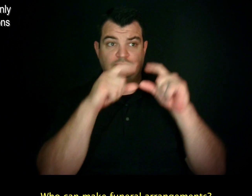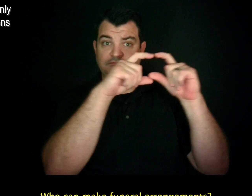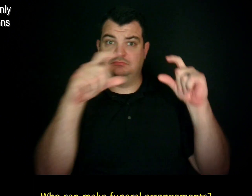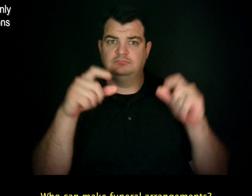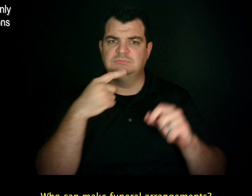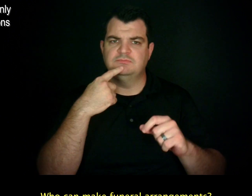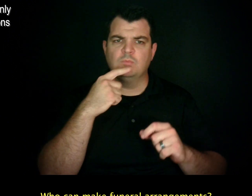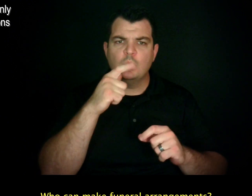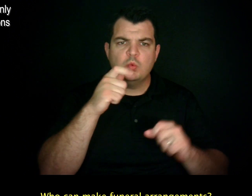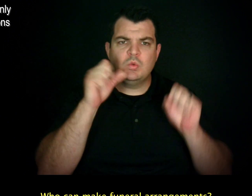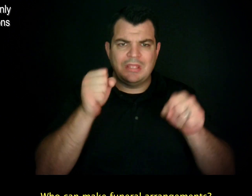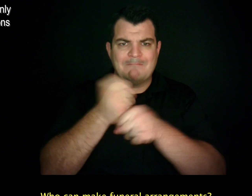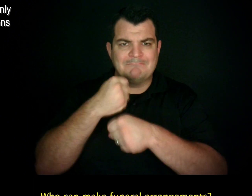Who can make funeral arrangements?